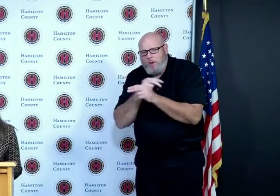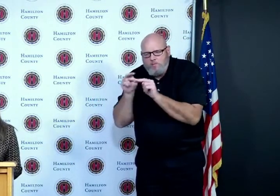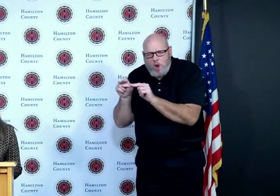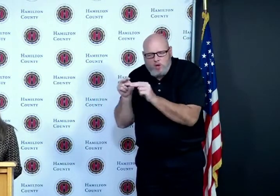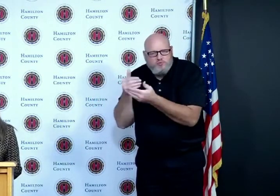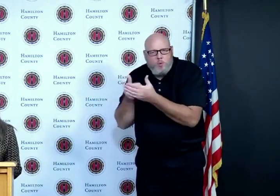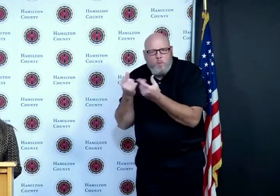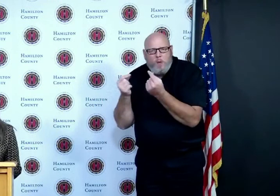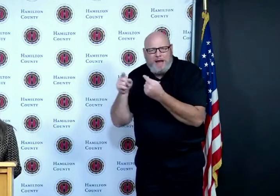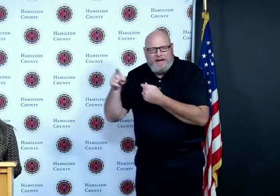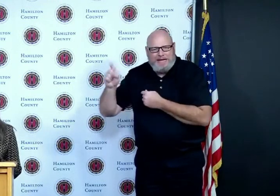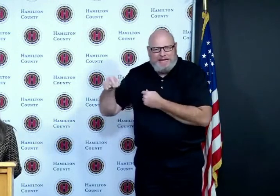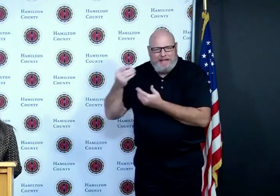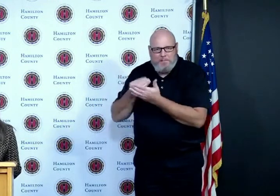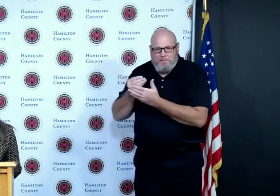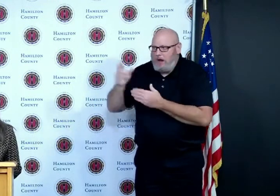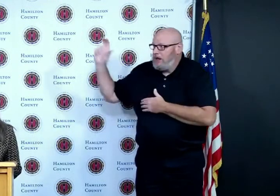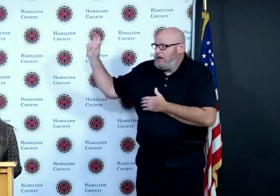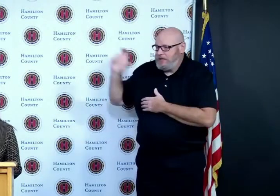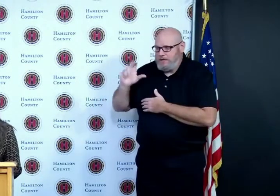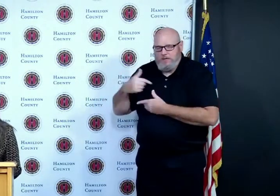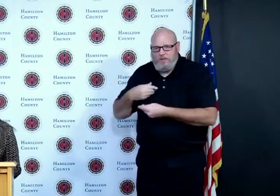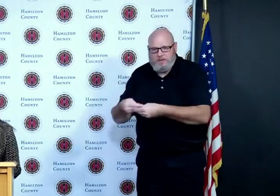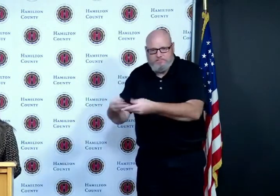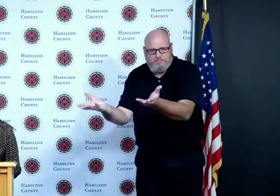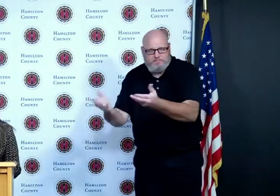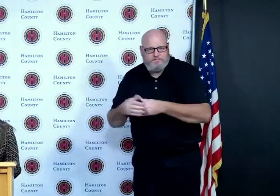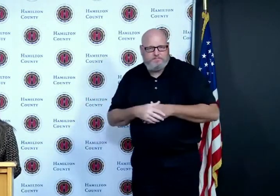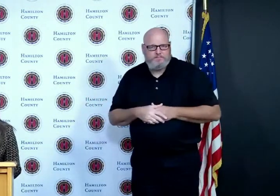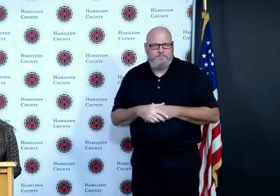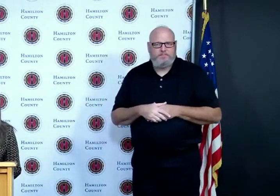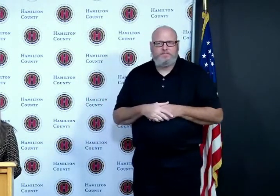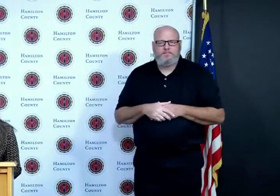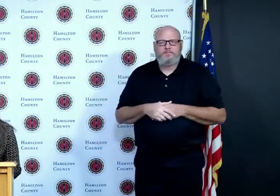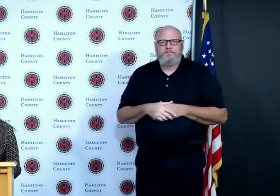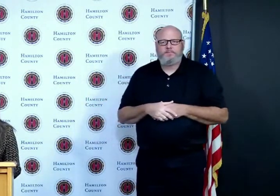that it'll be a direct distribution so we can use those dollars as quickly as possible